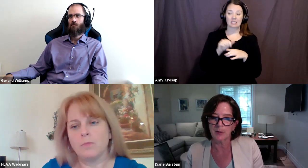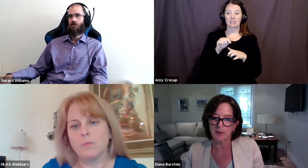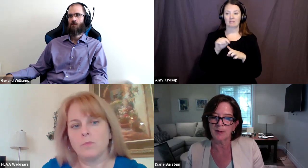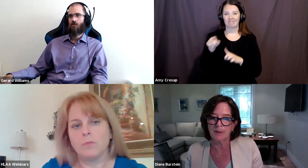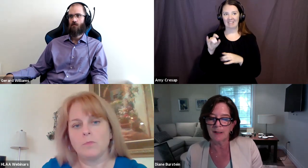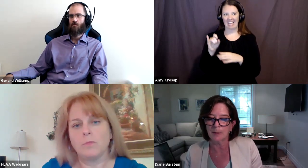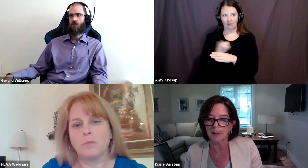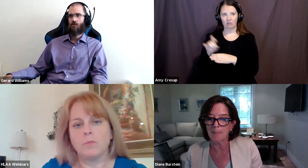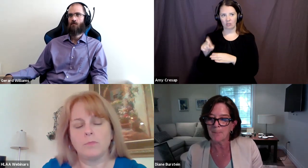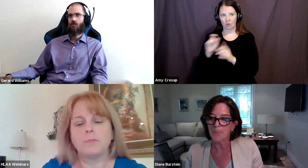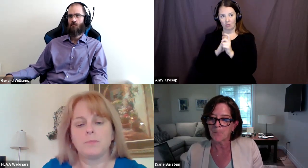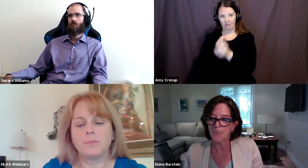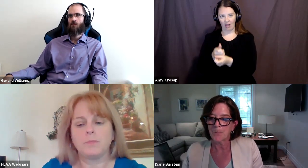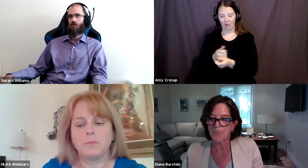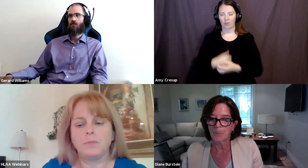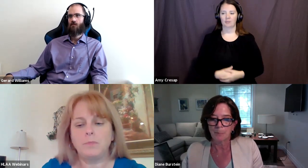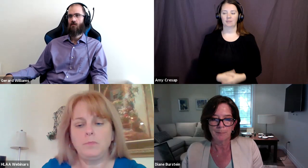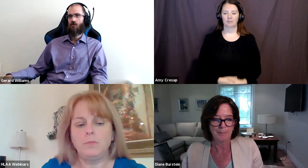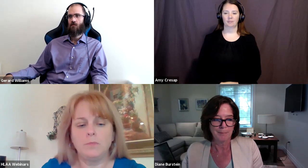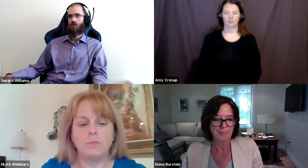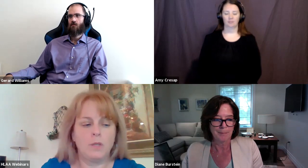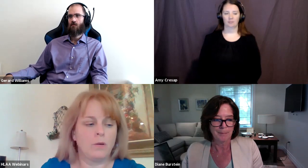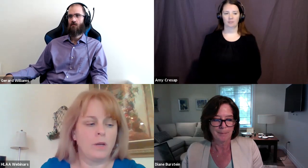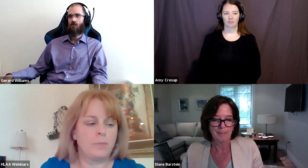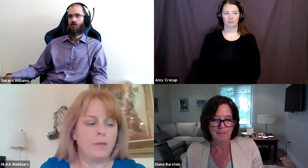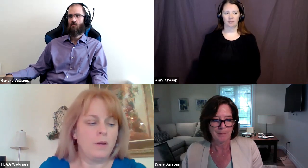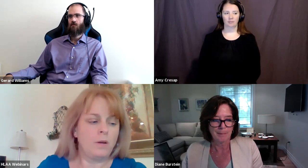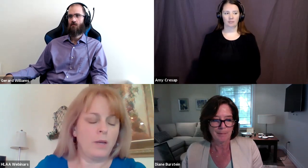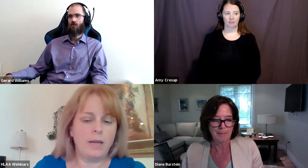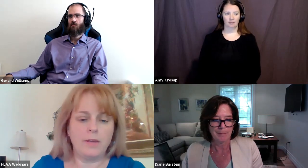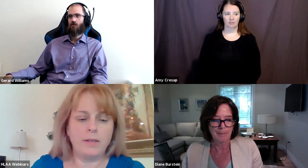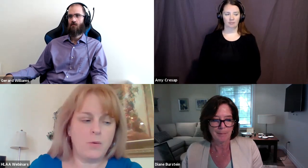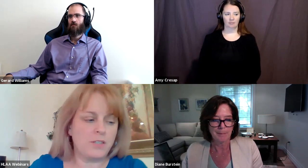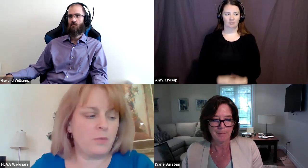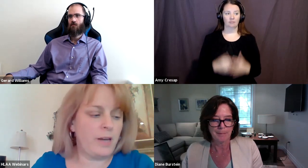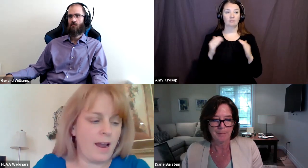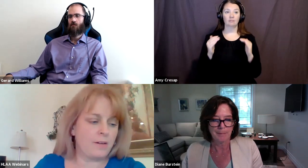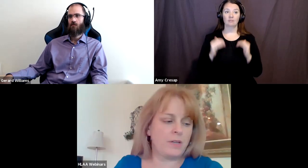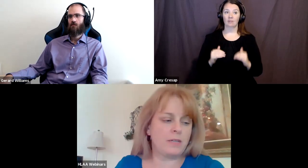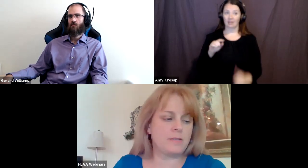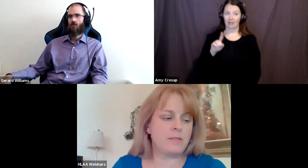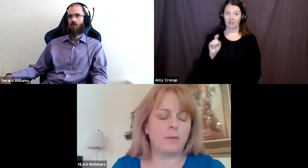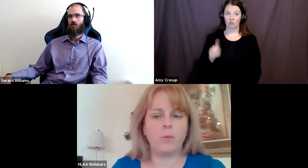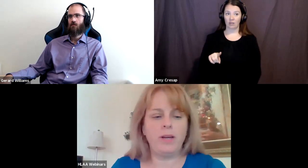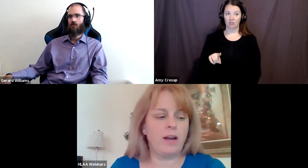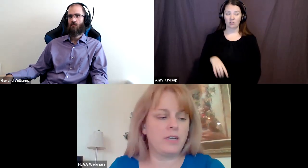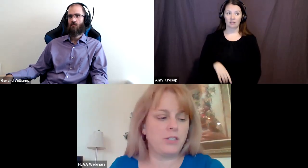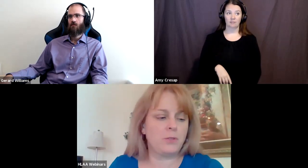to be following. >> Next question we have is, we have issues